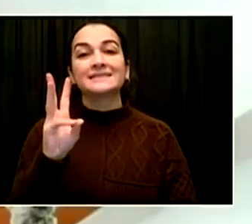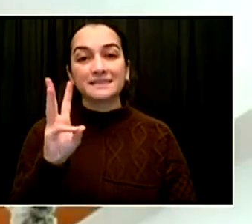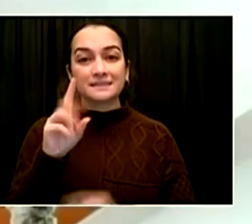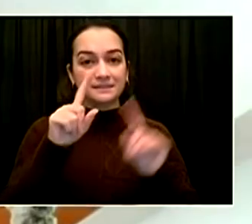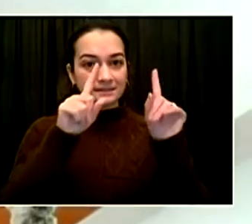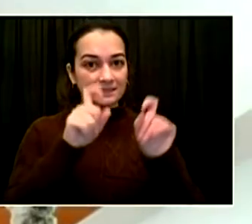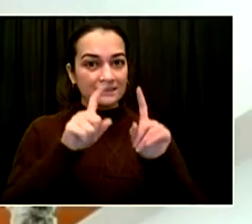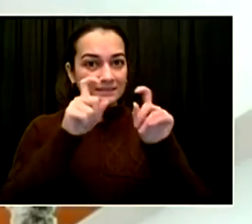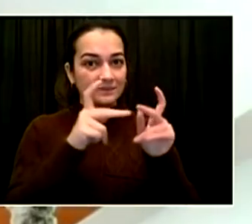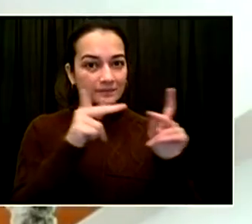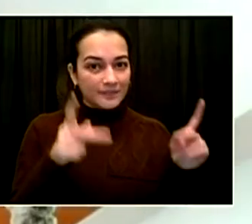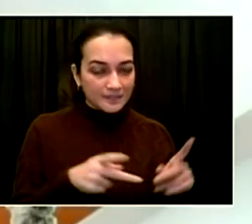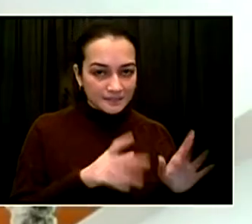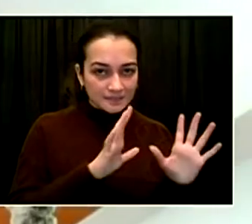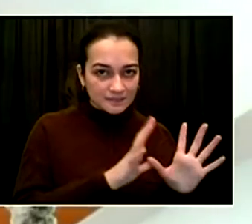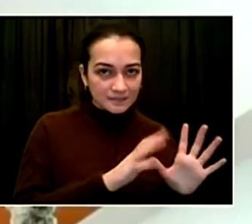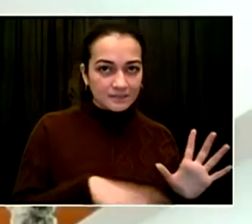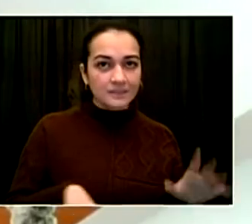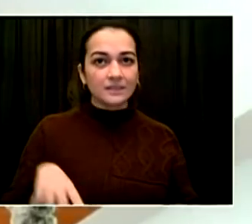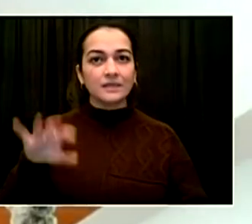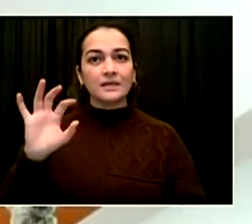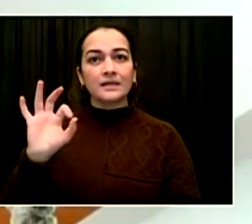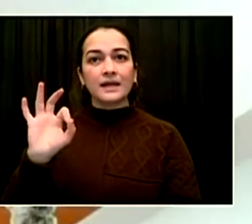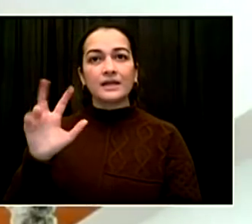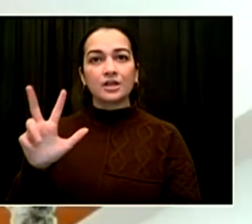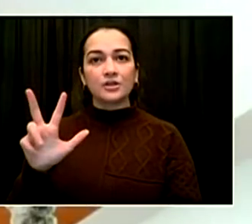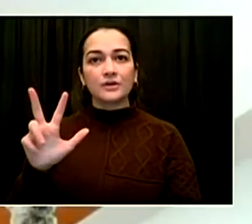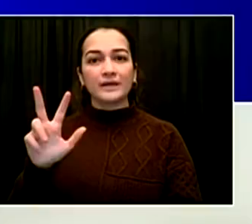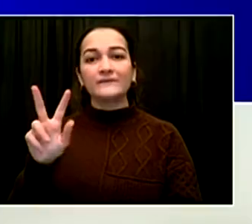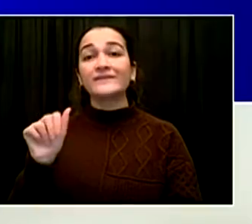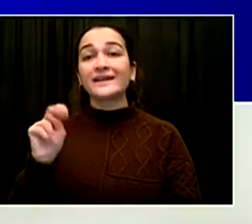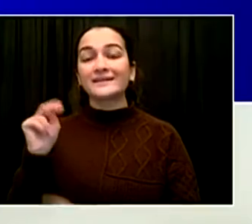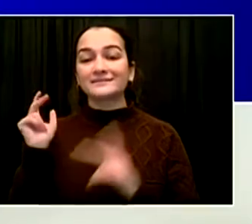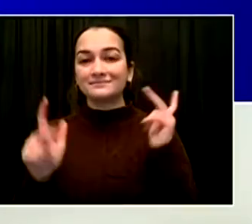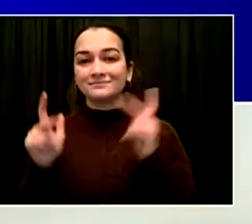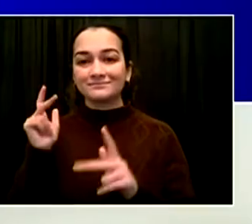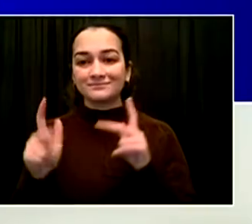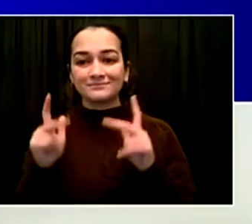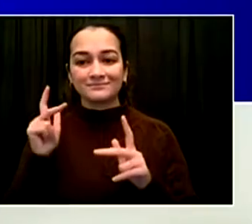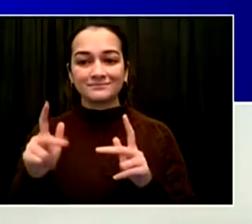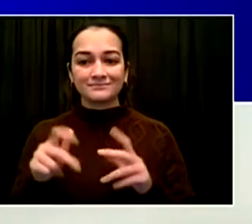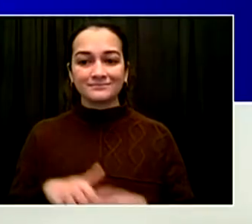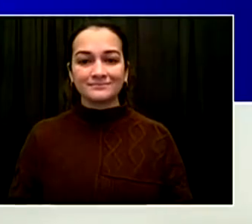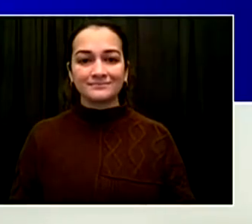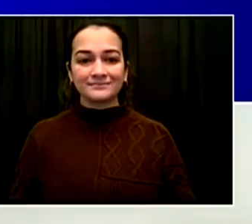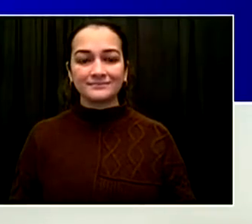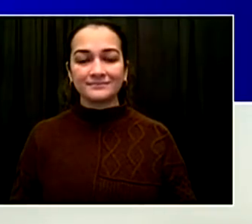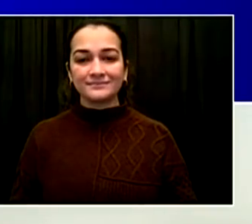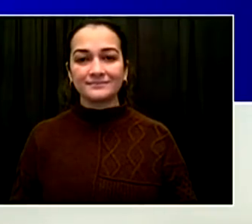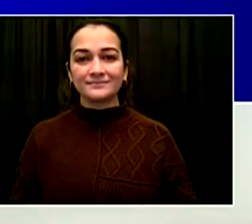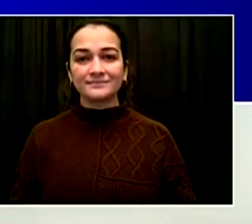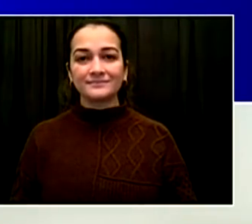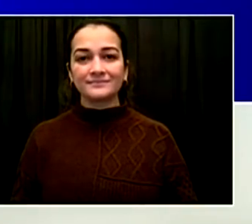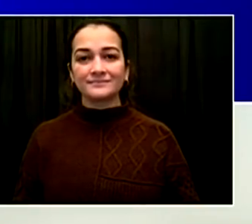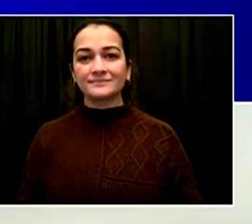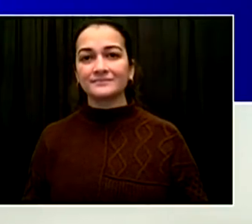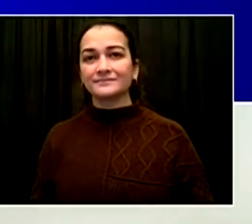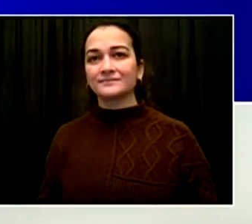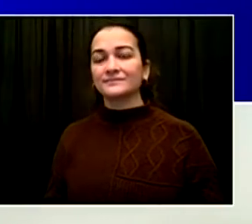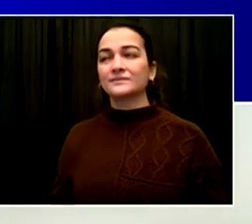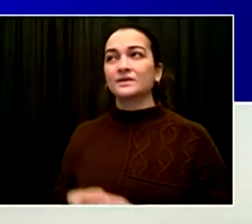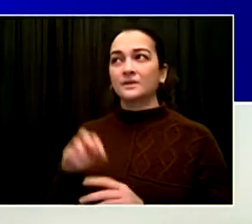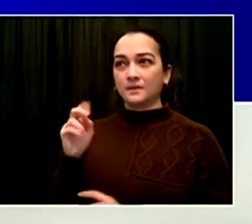IT WILL BE 93 MOBILE UNITS